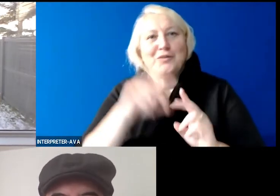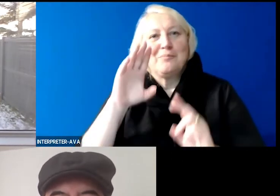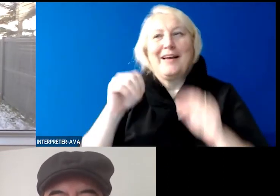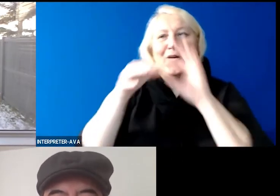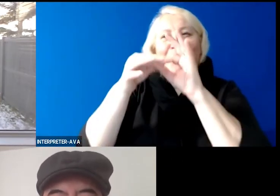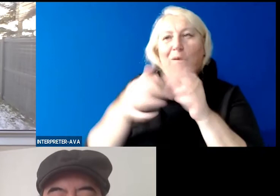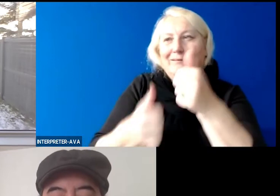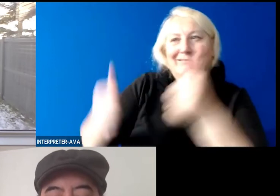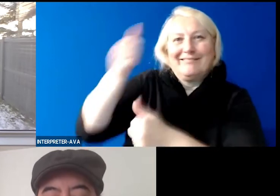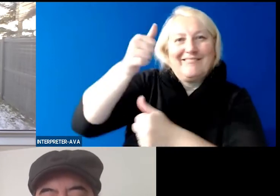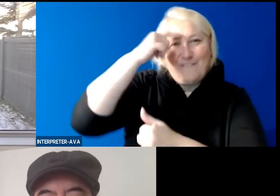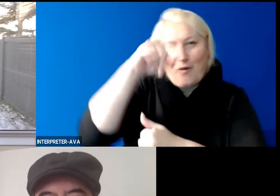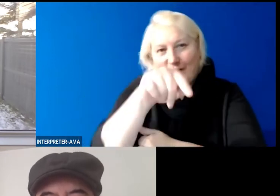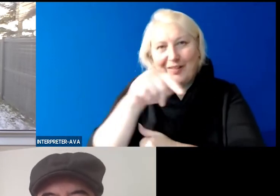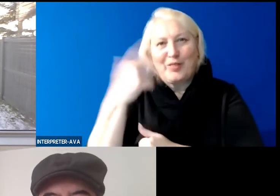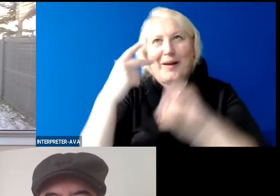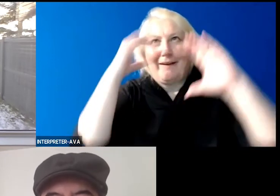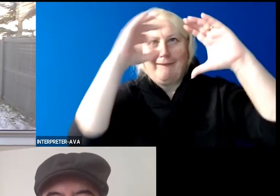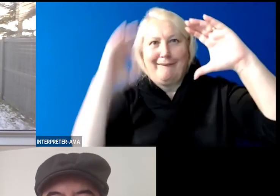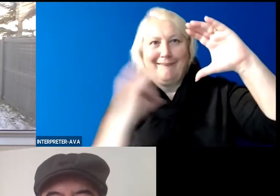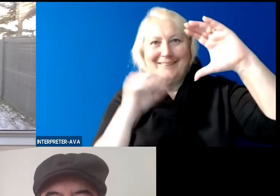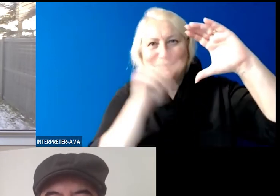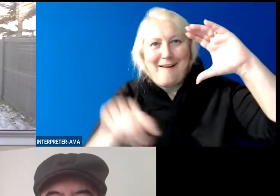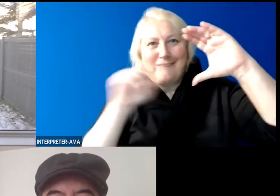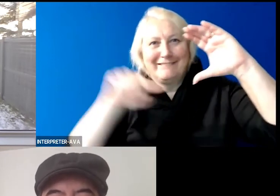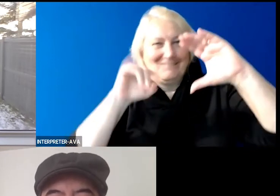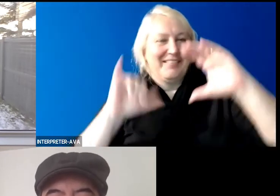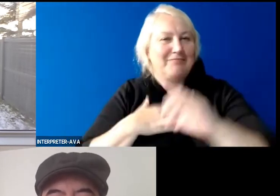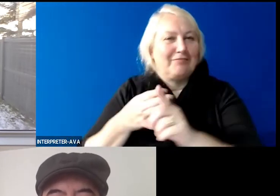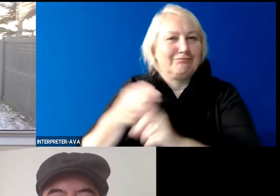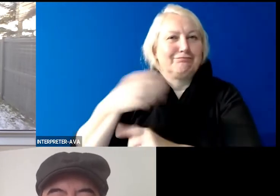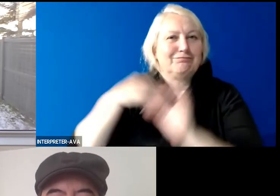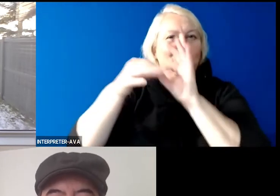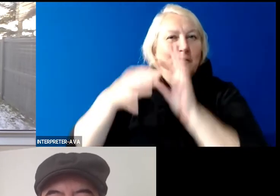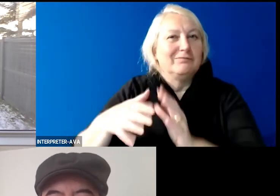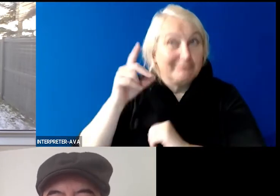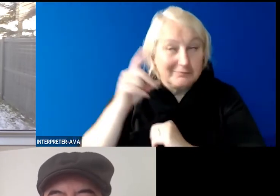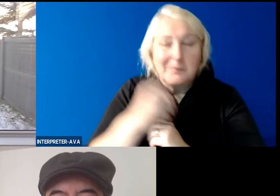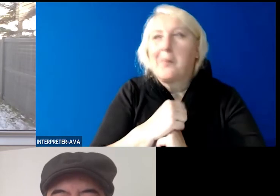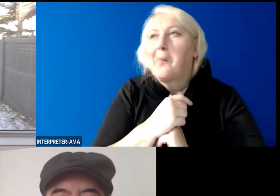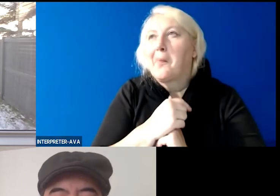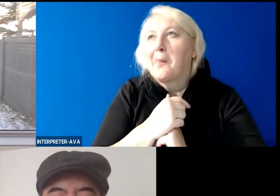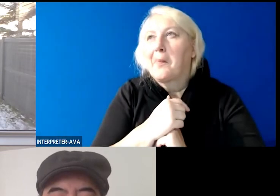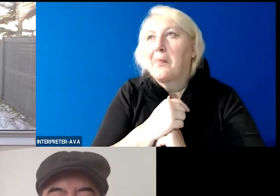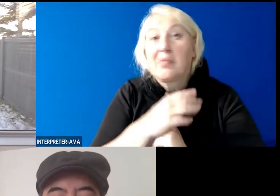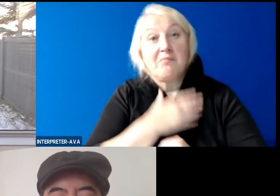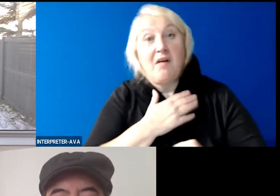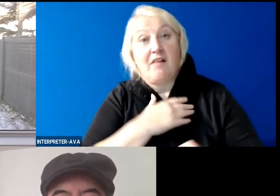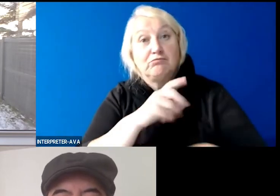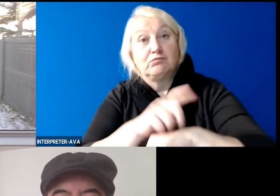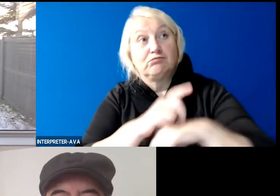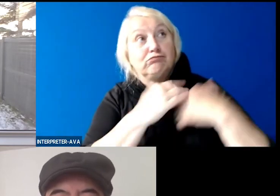for all three spirals. And one of my responsibilities is to support all three